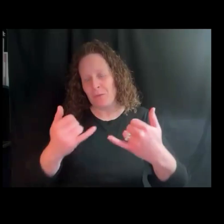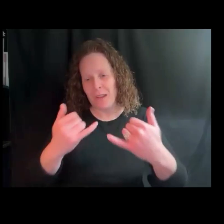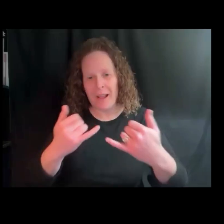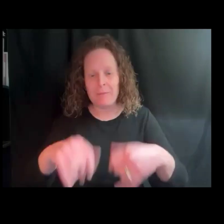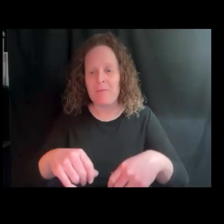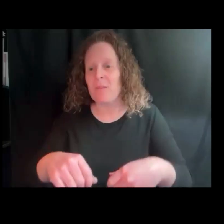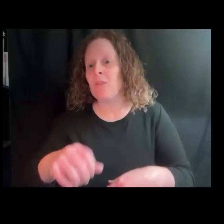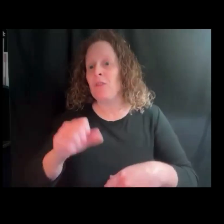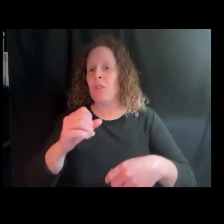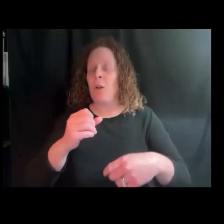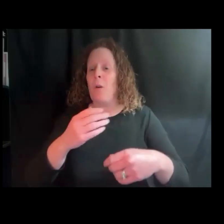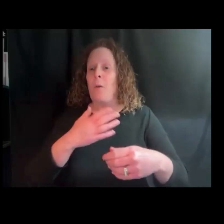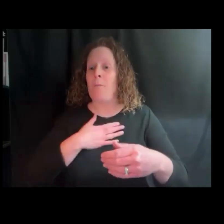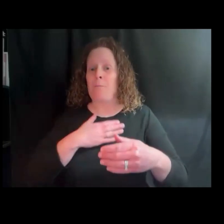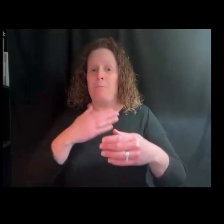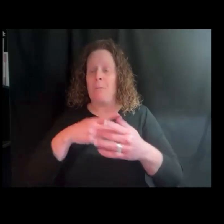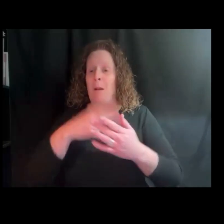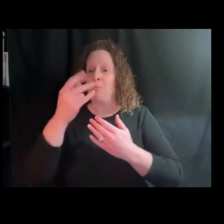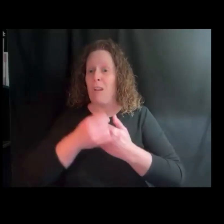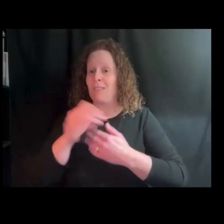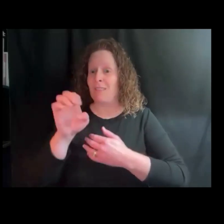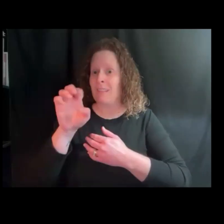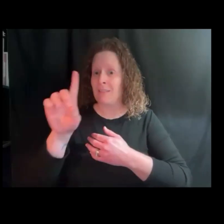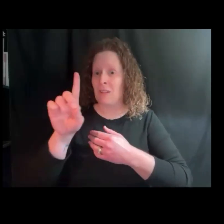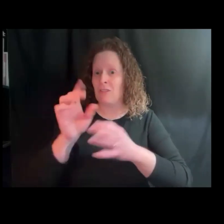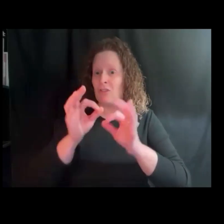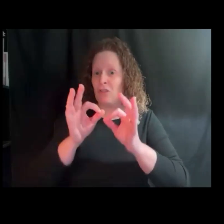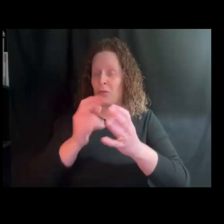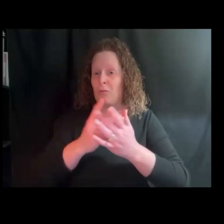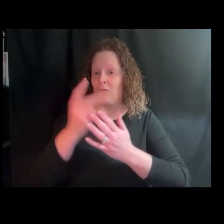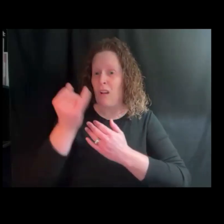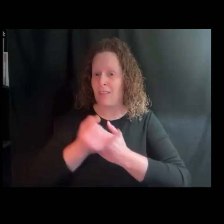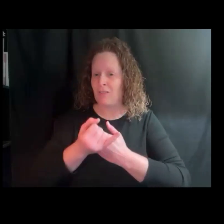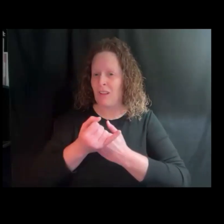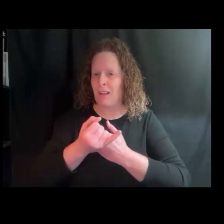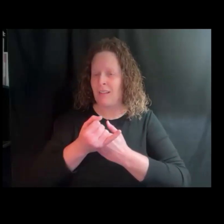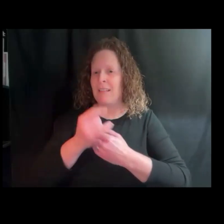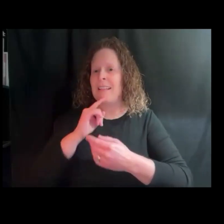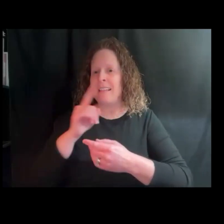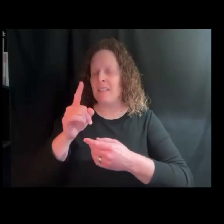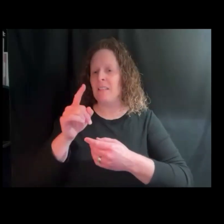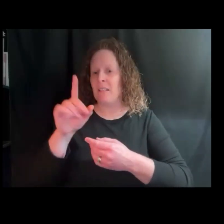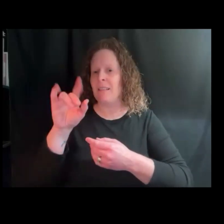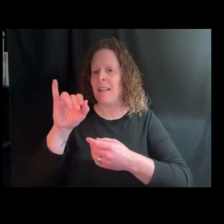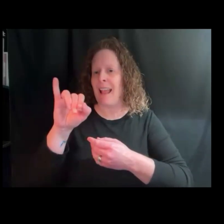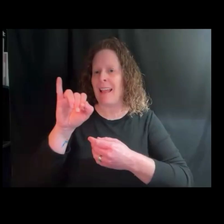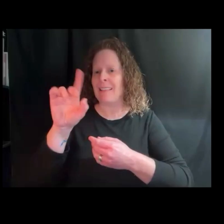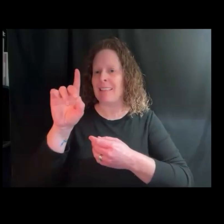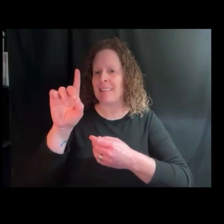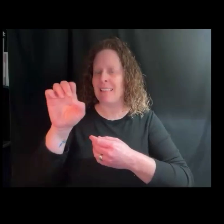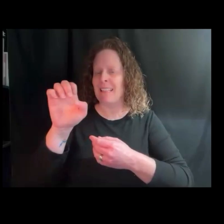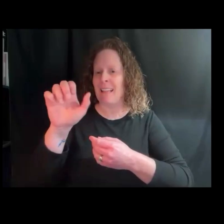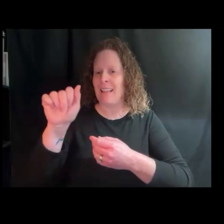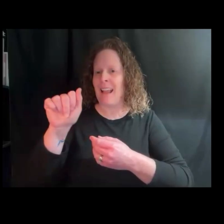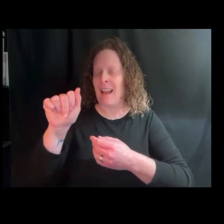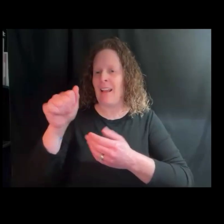and there have been so many things happening so I'm really glad that you came. My project is Educational Interpreter Project